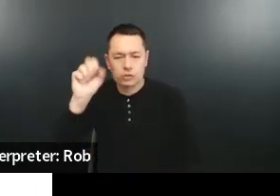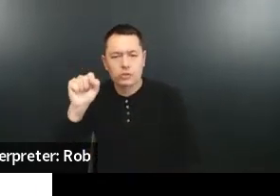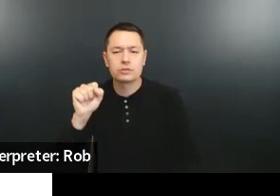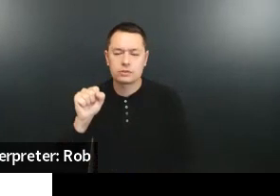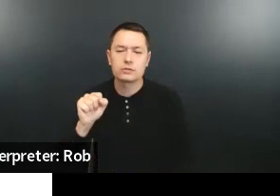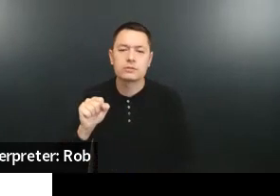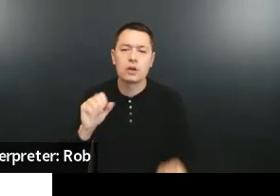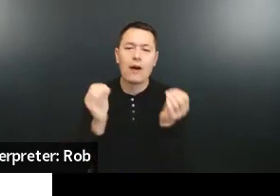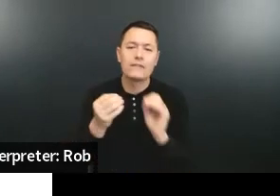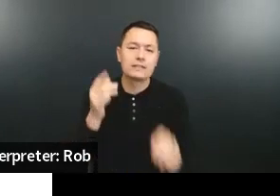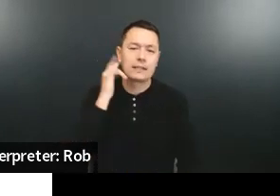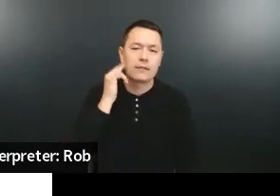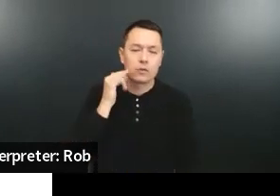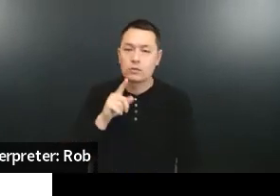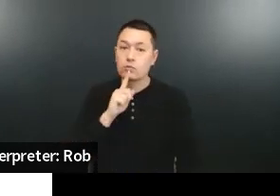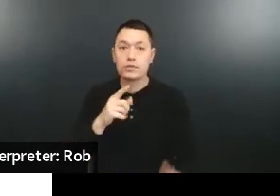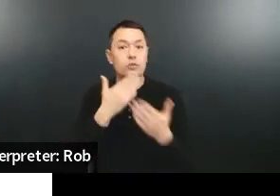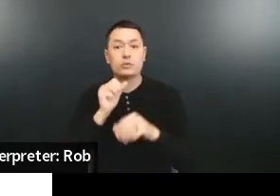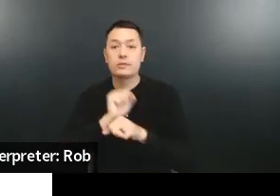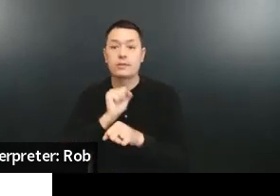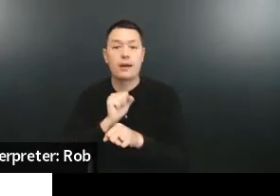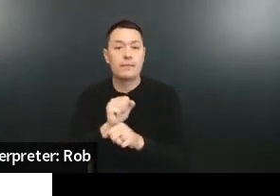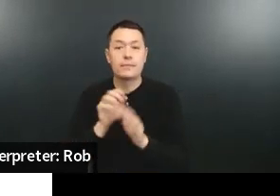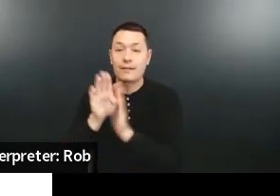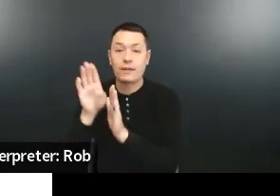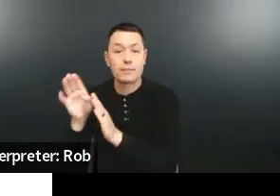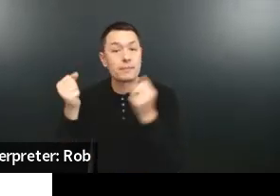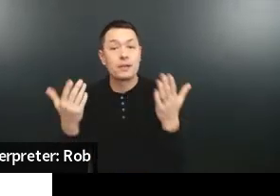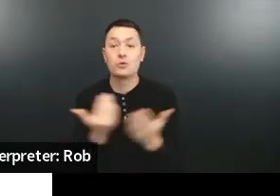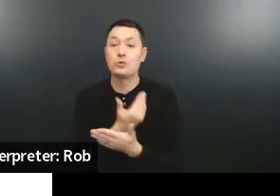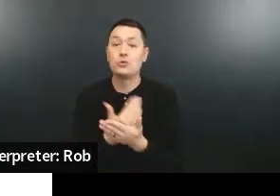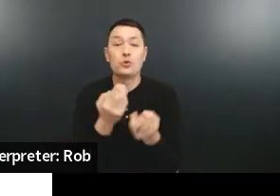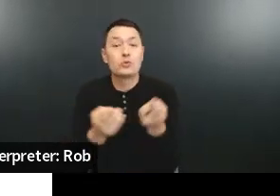this really done a good job of developing a lot of new resources for us all recently.